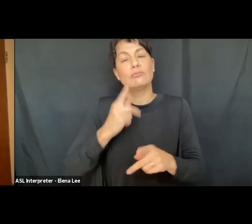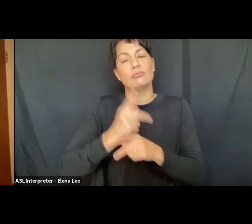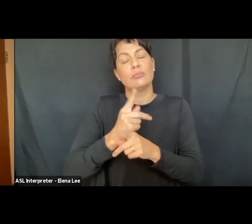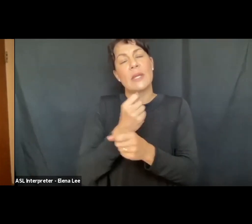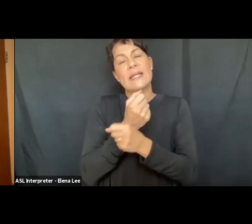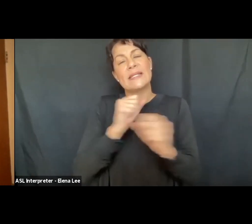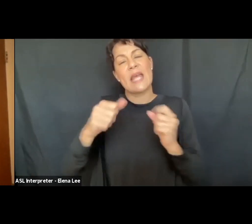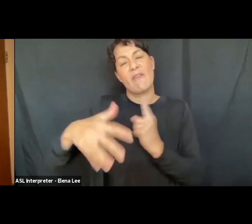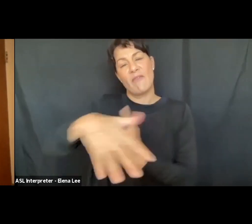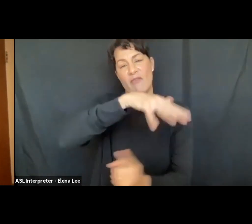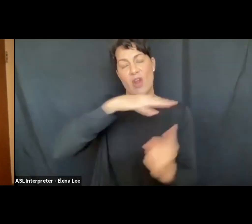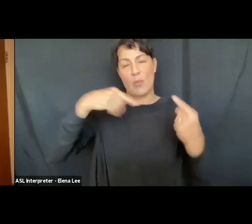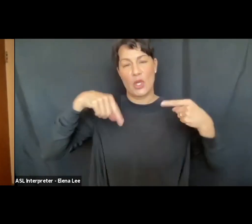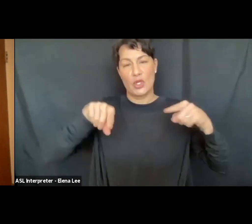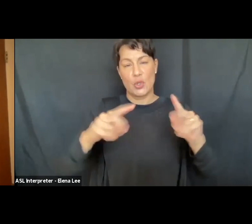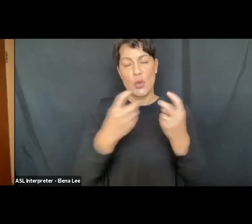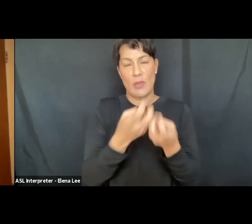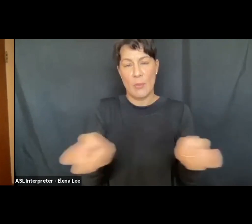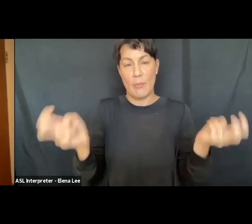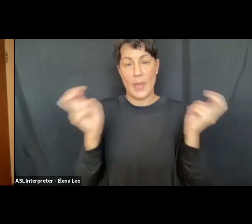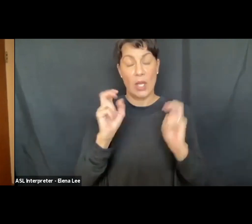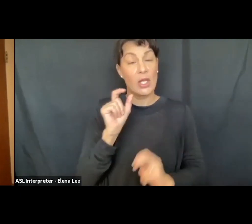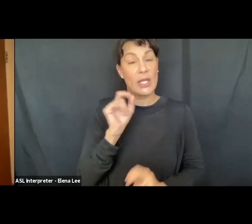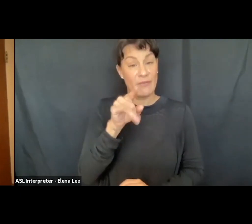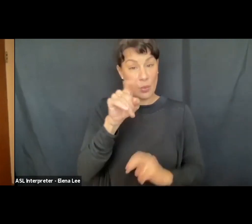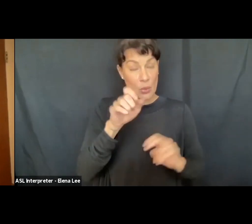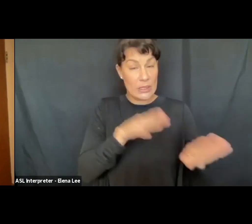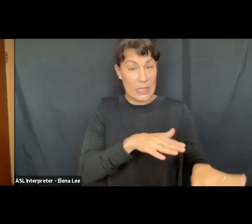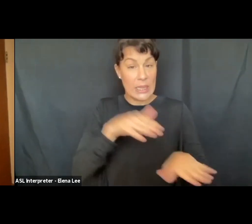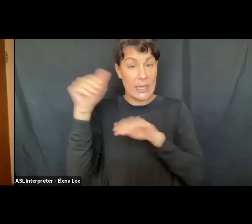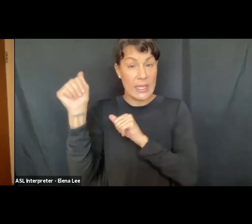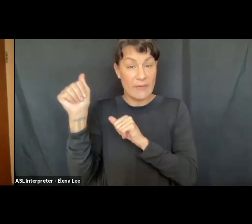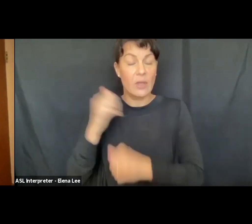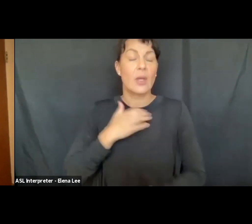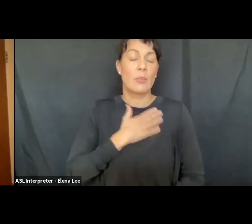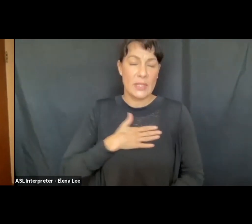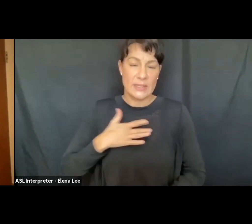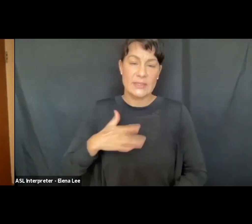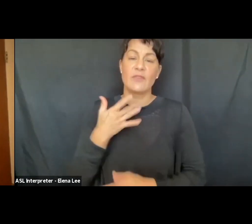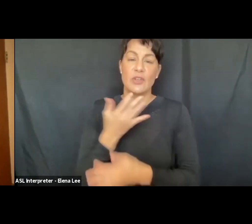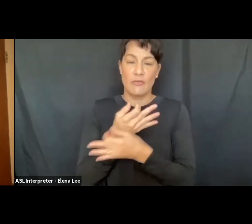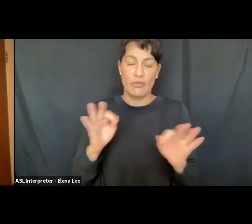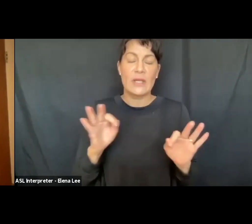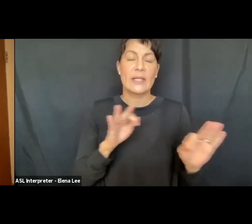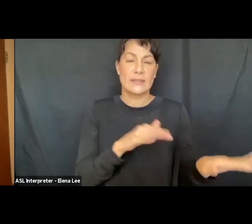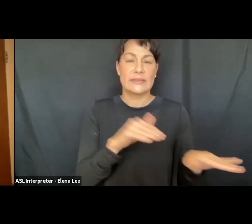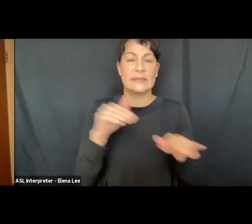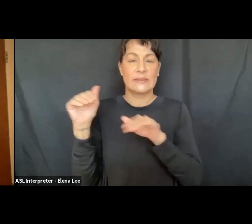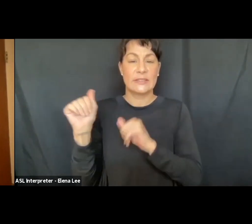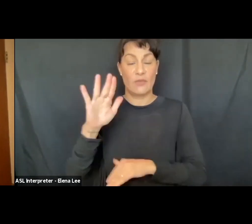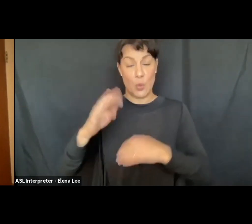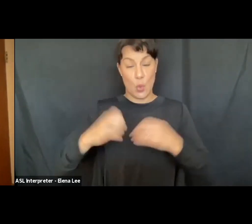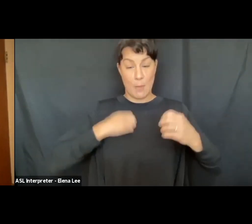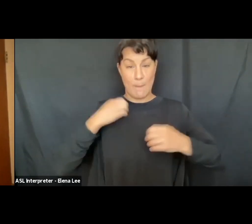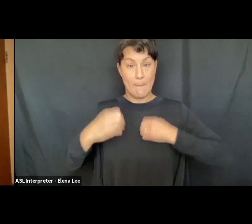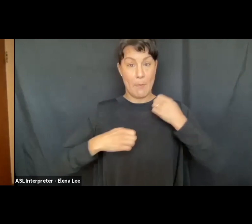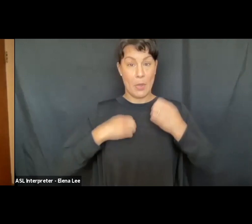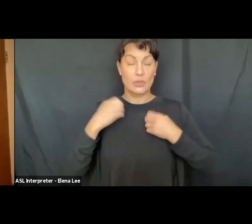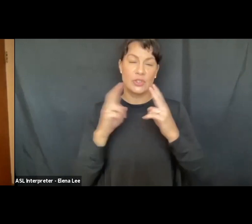If at any point you need to leave the conversation, please feel free to do so. Your emotional wellbeing is very important.